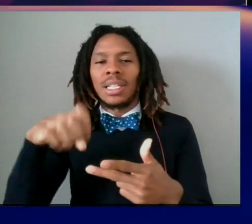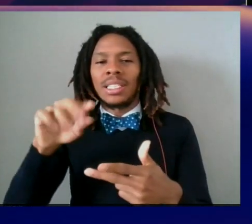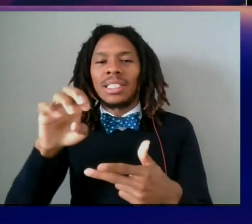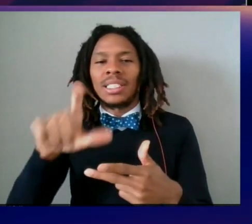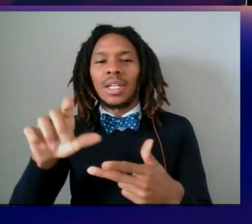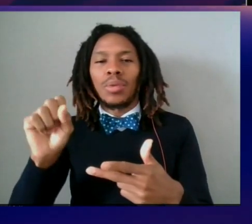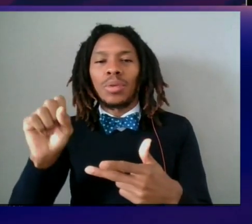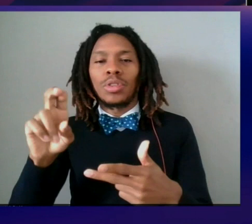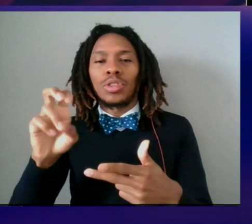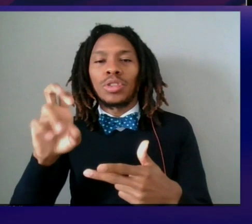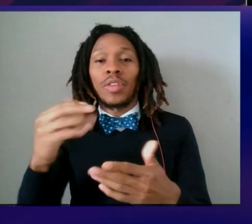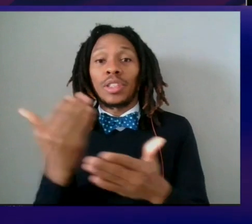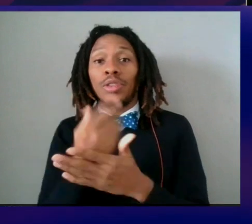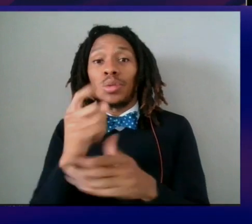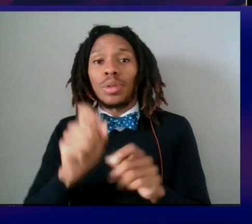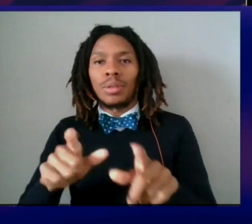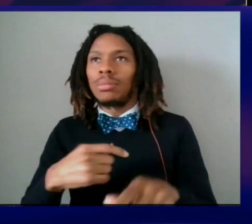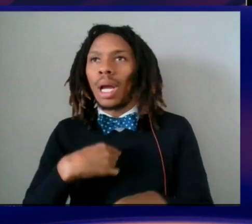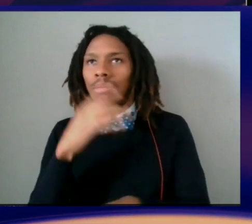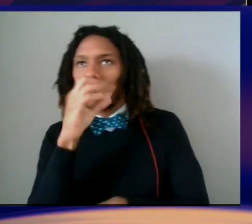That's got my interest as a .NET developer.